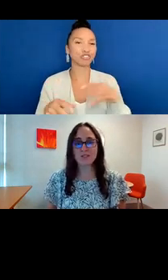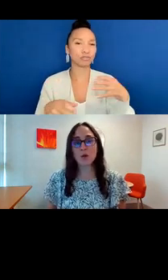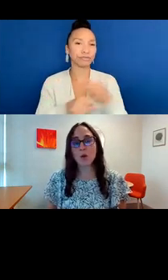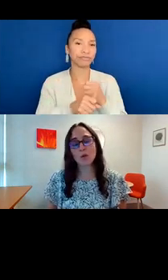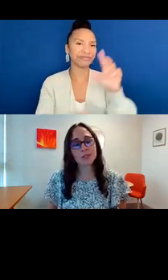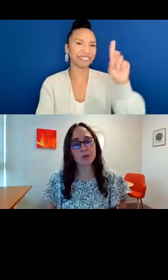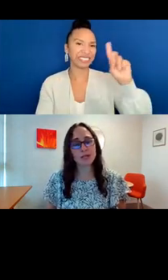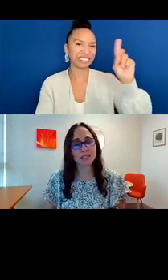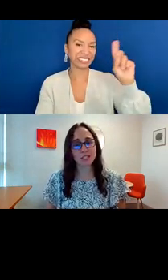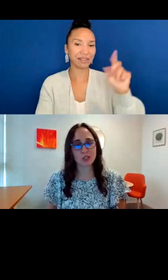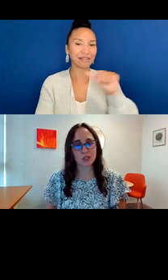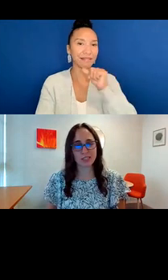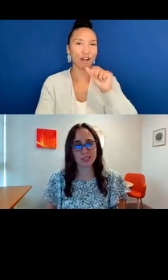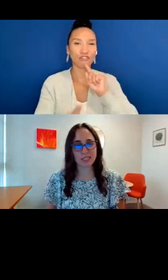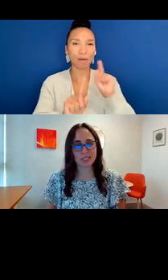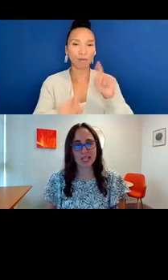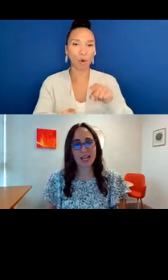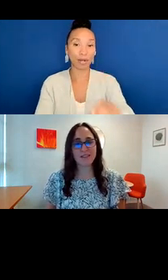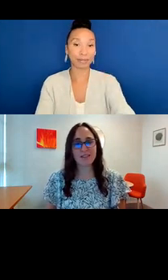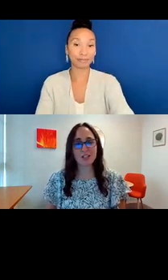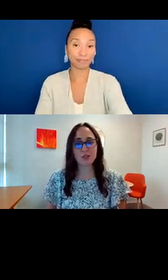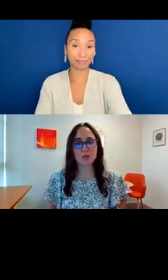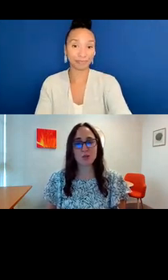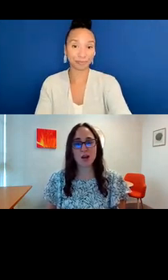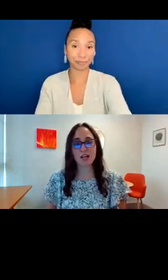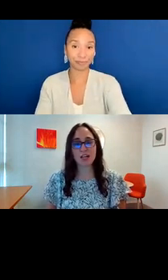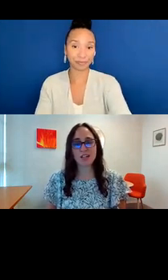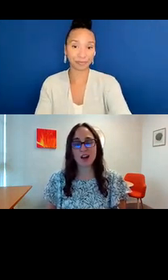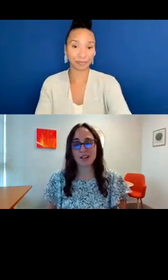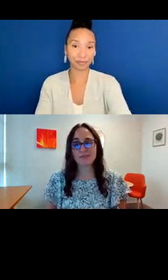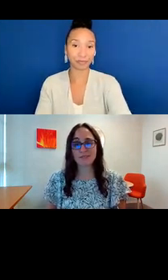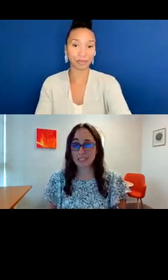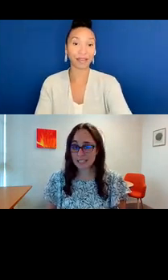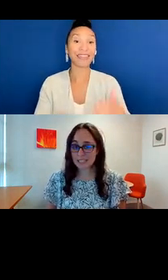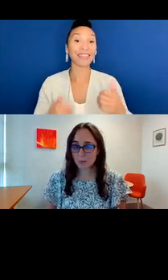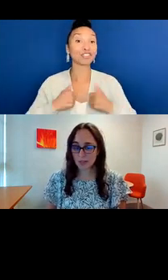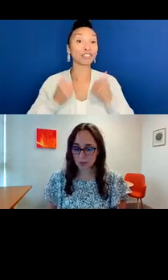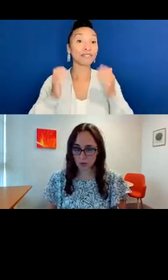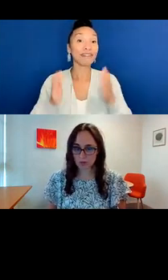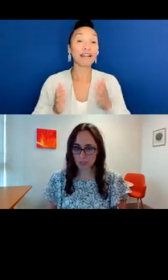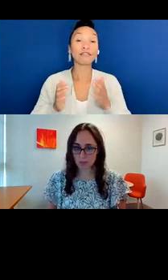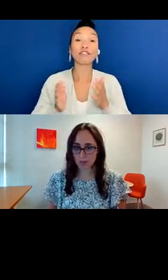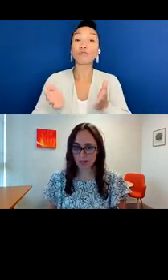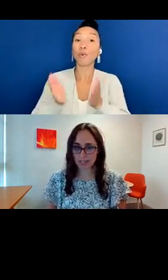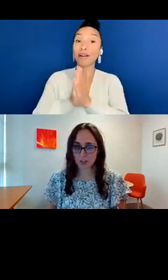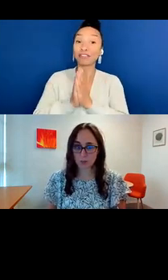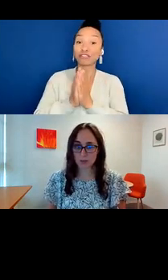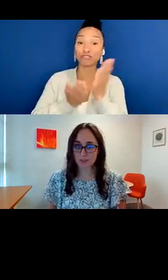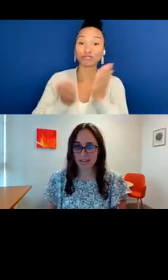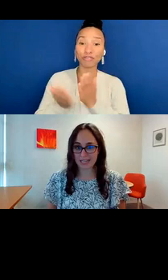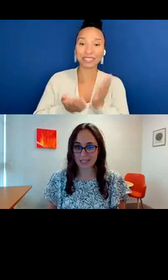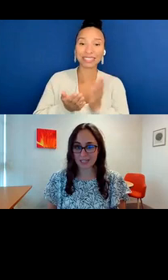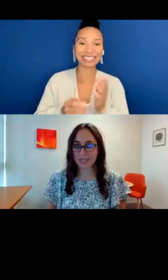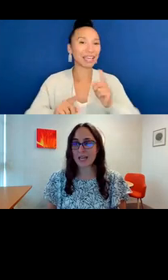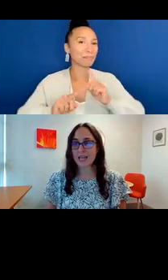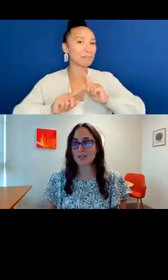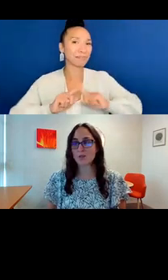The survivor only requested services that you are not funded with your OVW grant to provide.